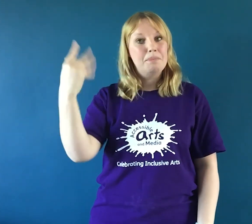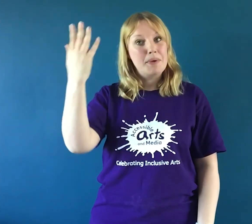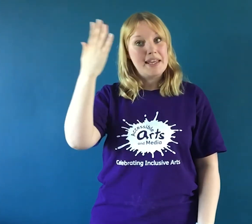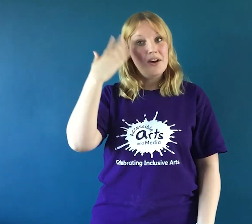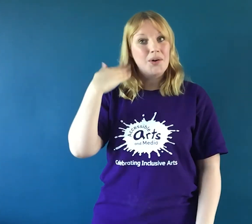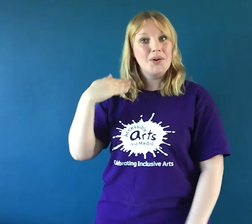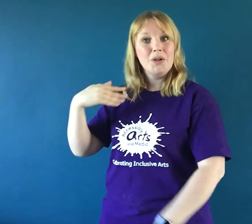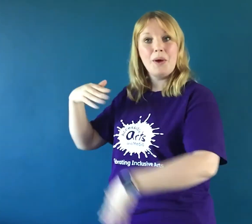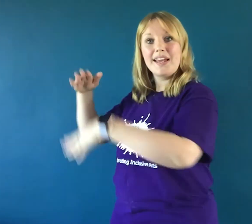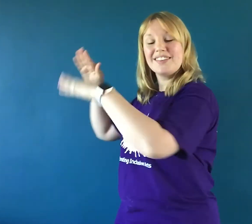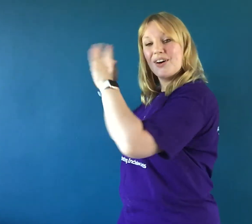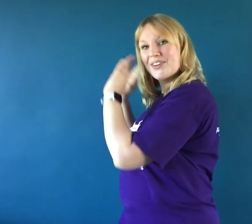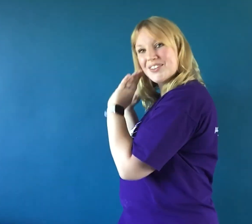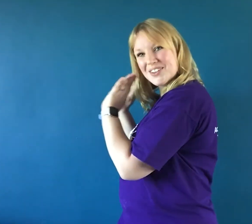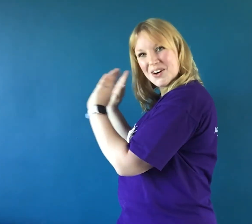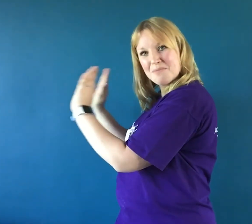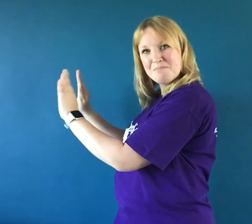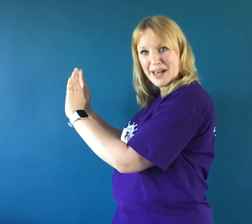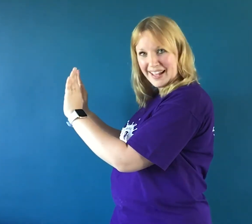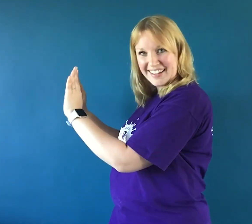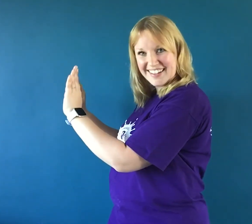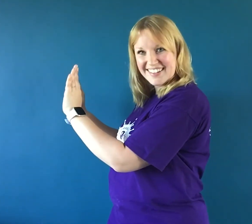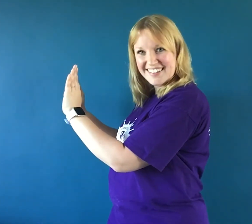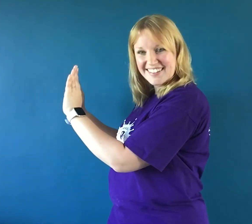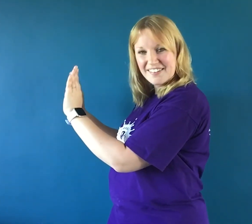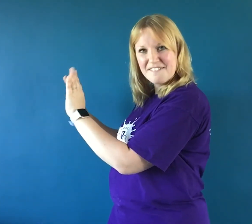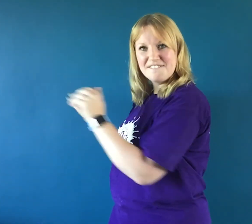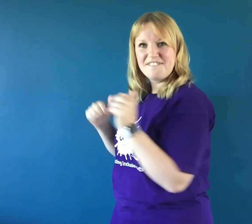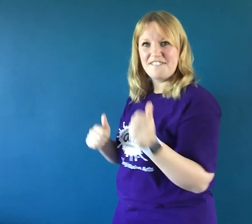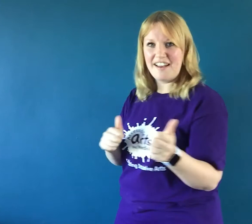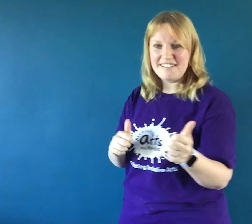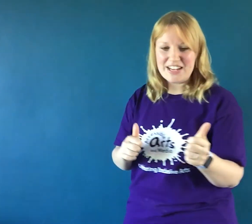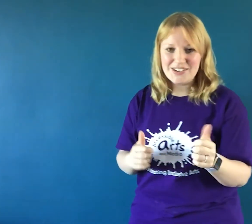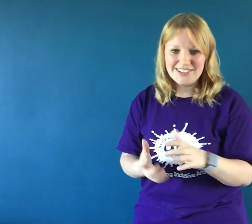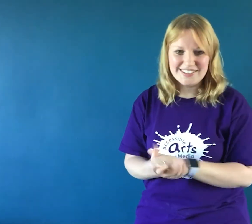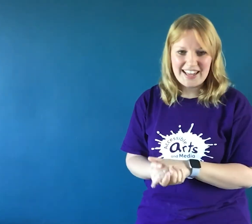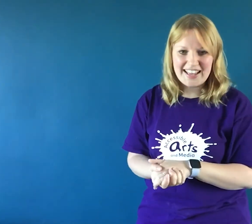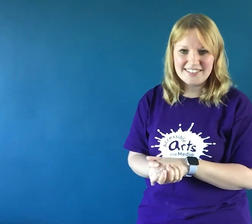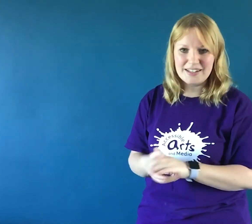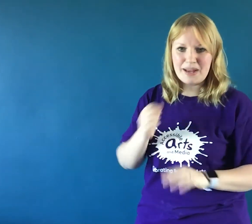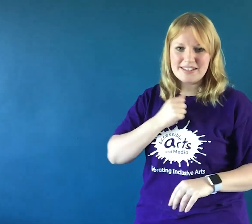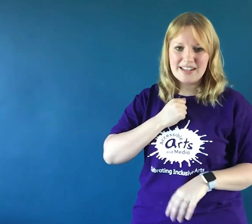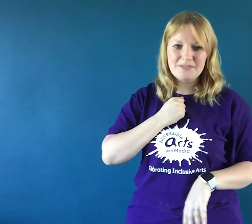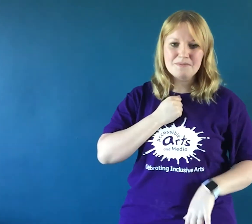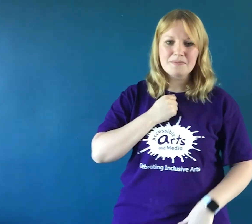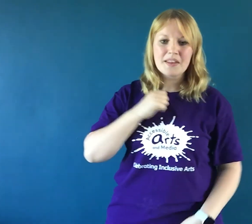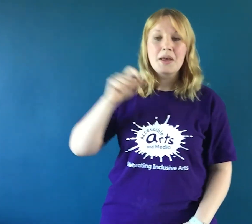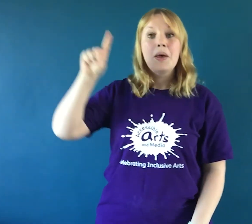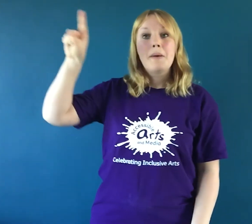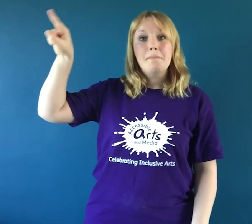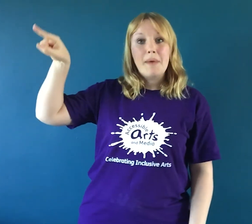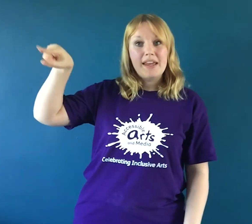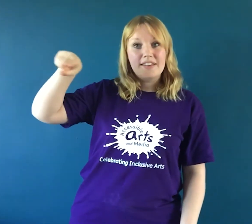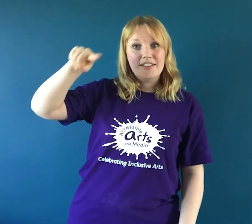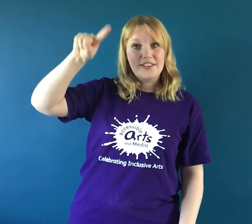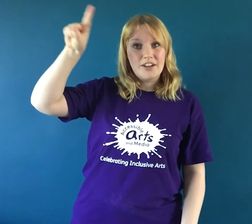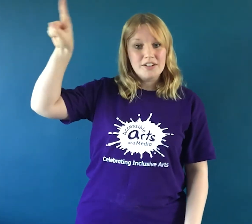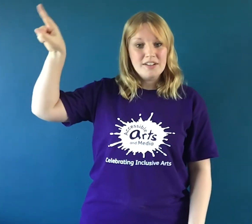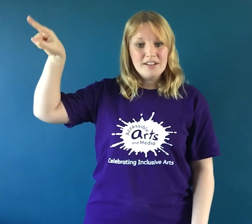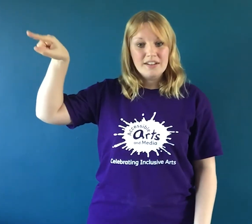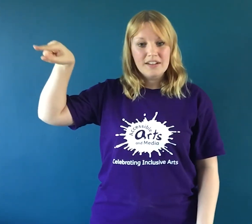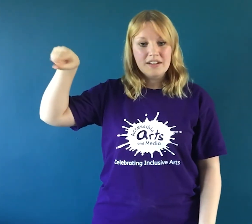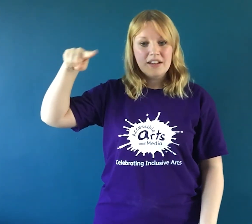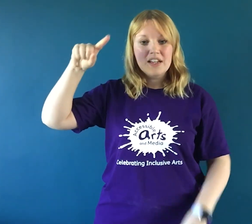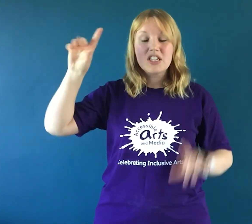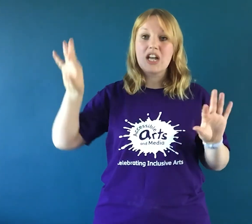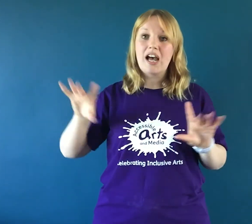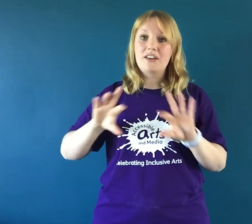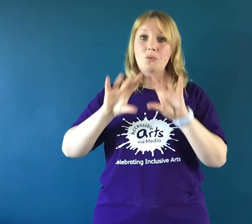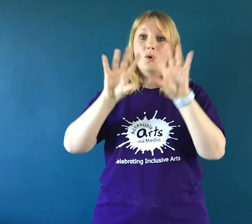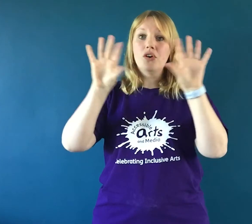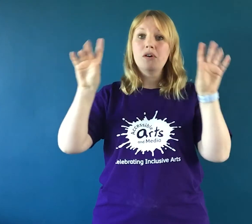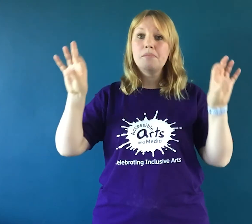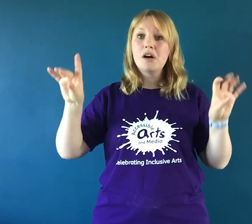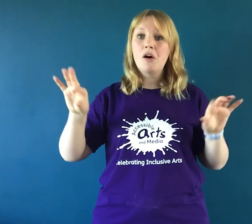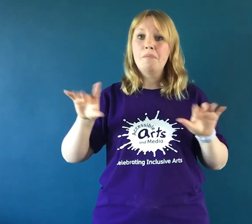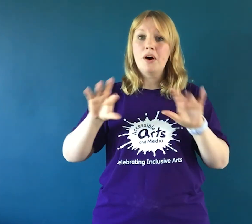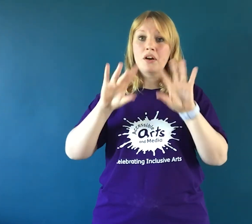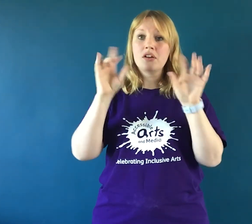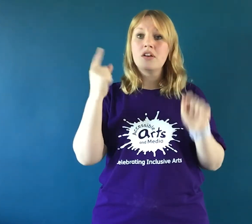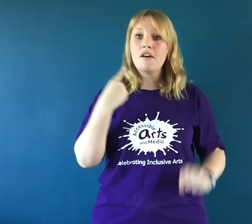be always on your back. Very good excellent. My turn. May the sun shine warm upon your